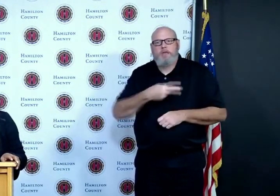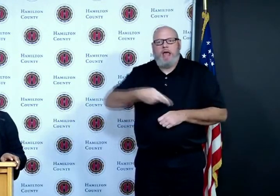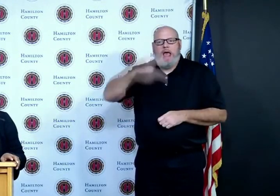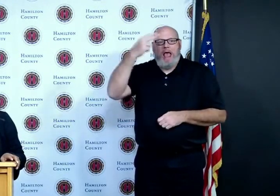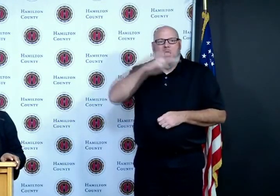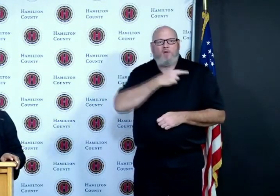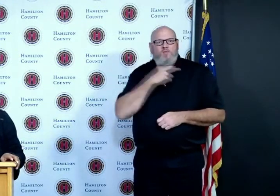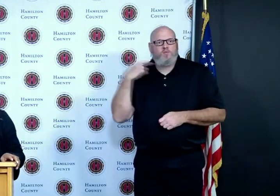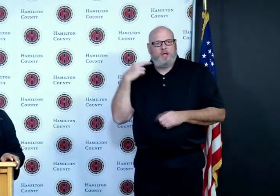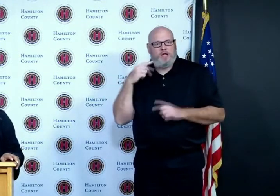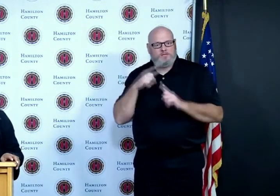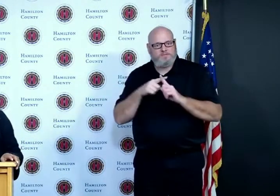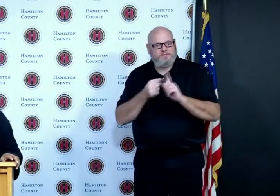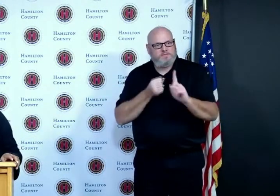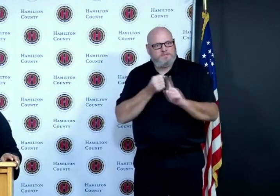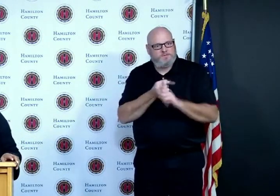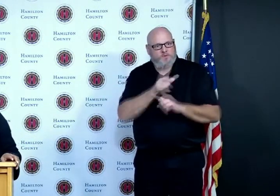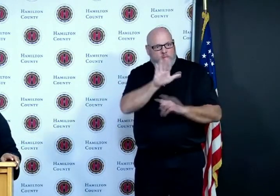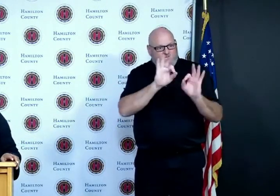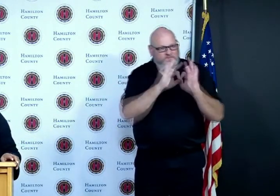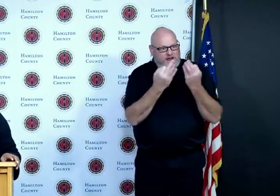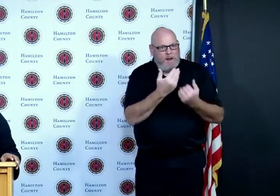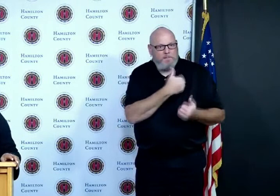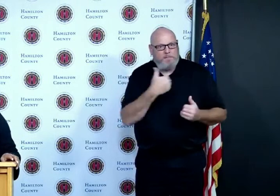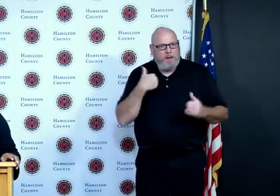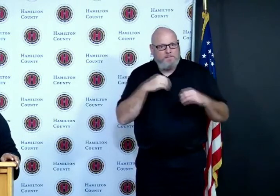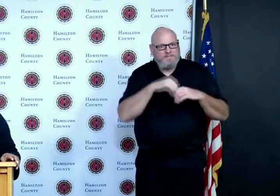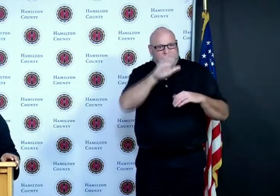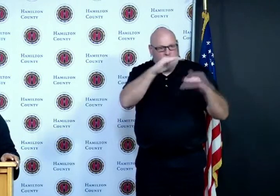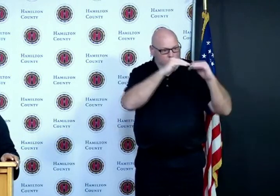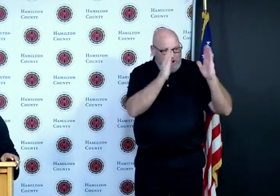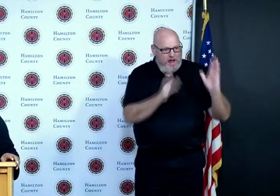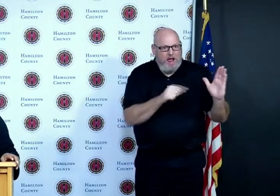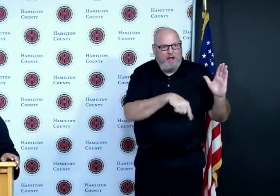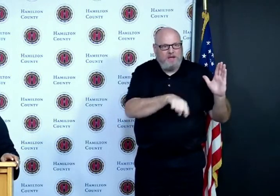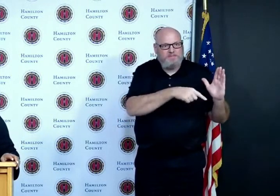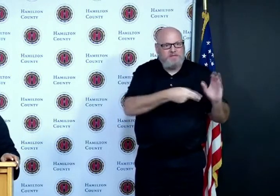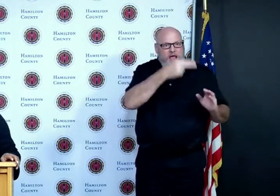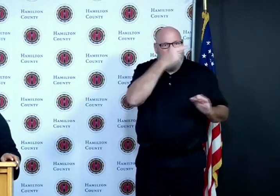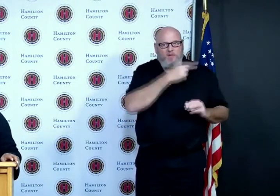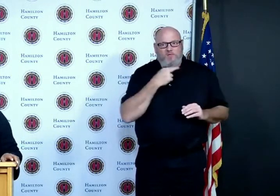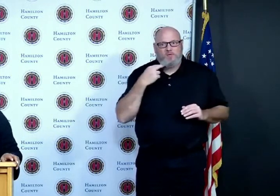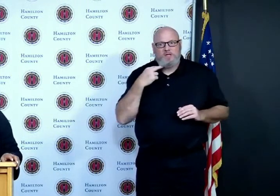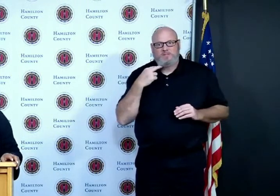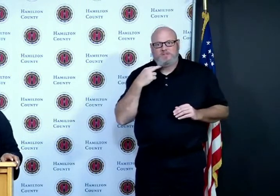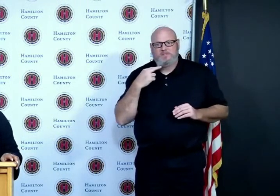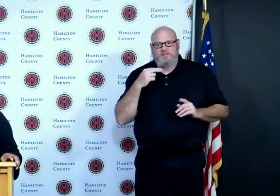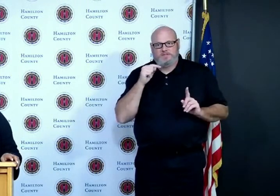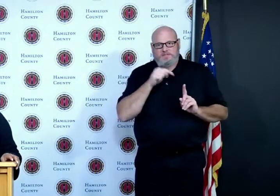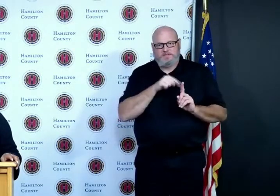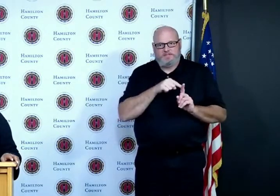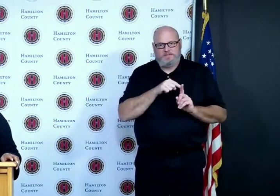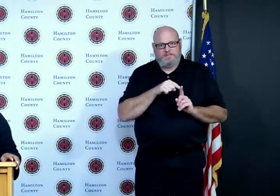the third criteria is have a household income at or below 80 percent of the area medium